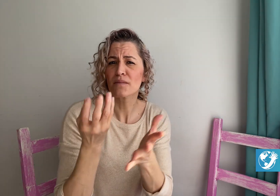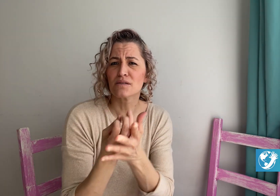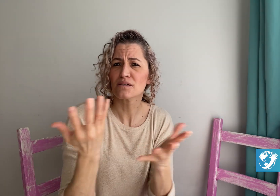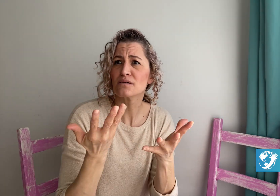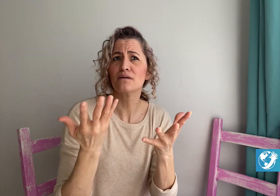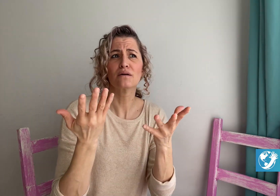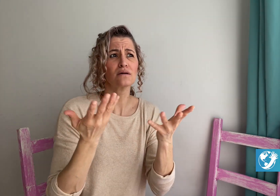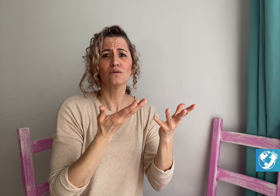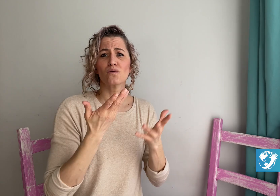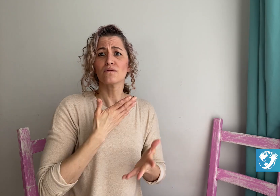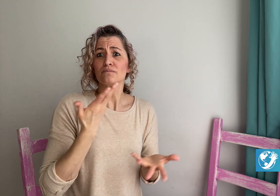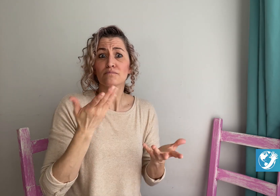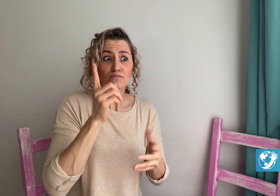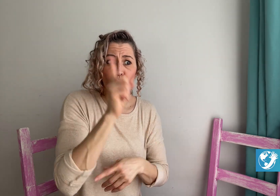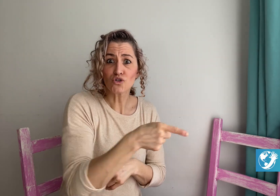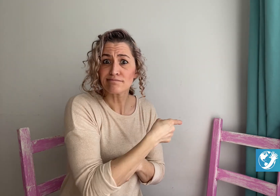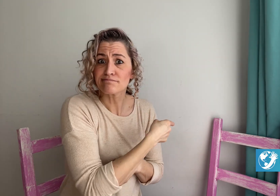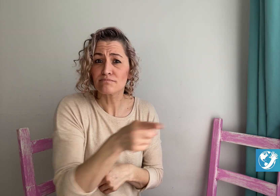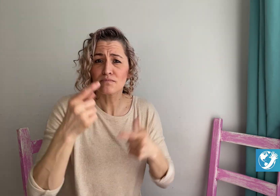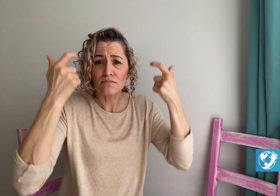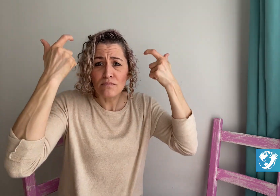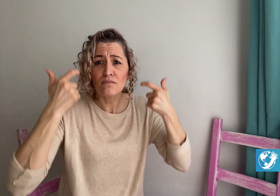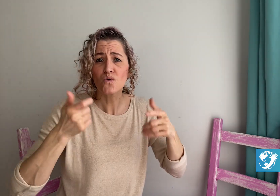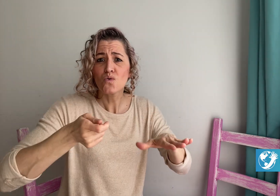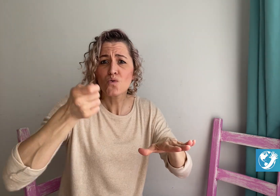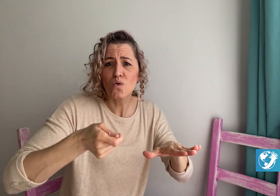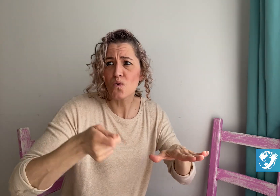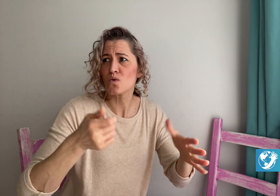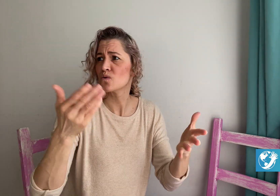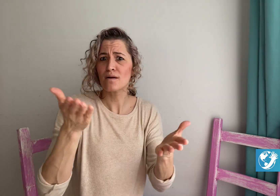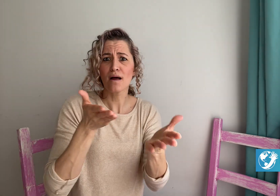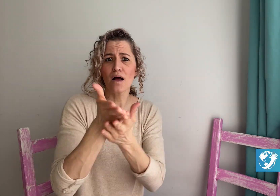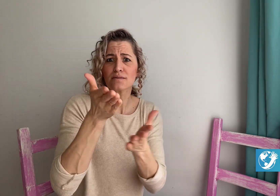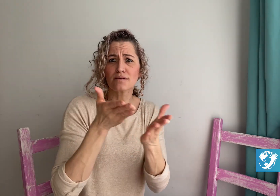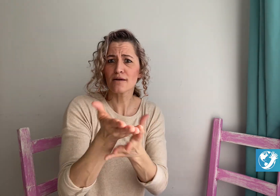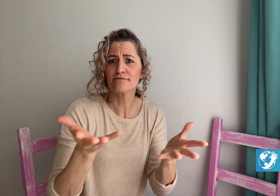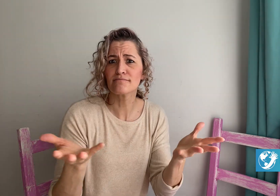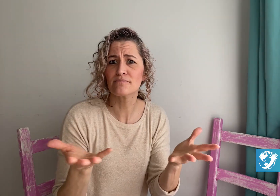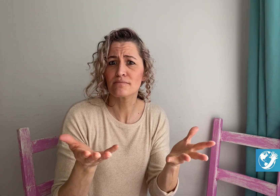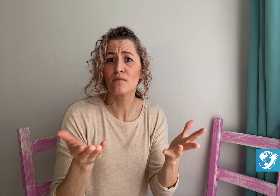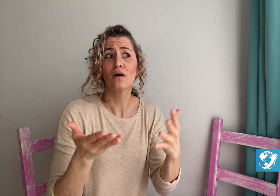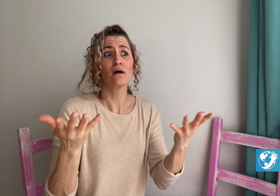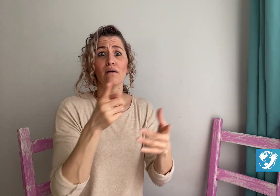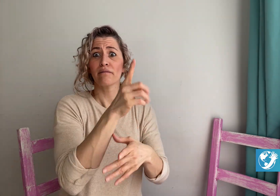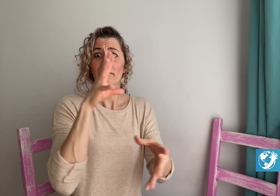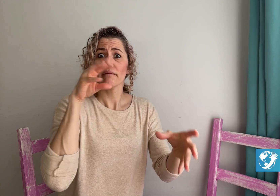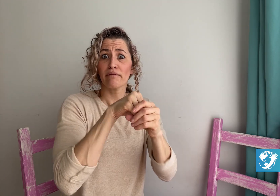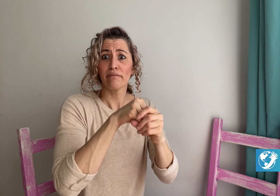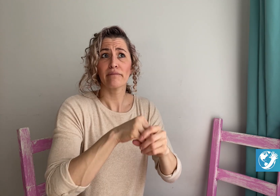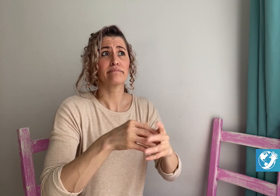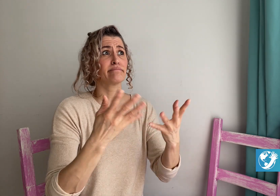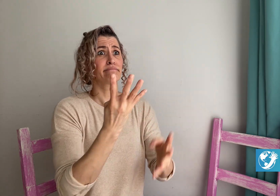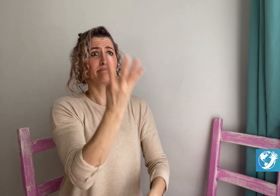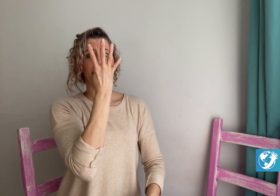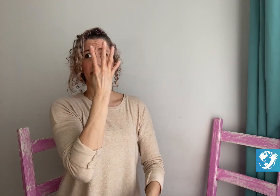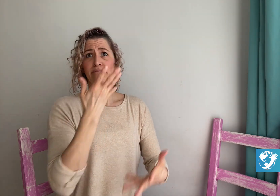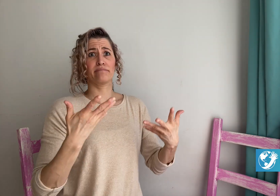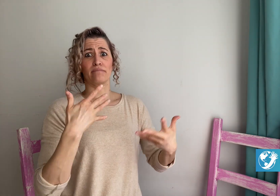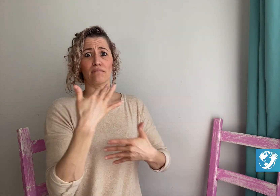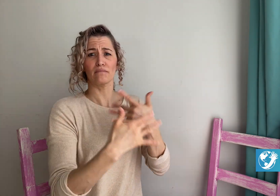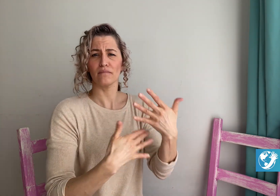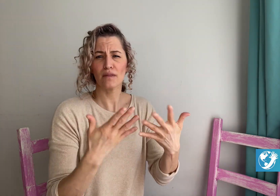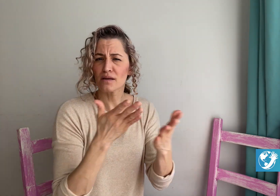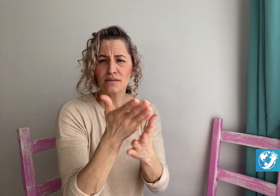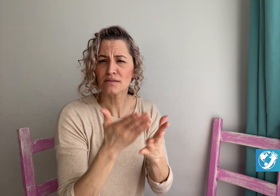being arrested, going to court, and while in prison.